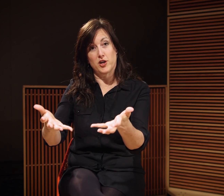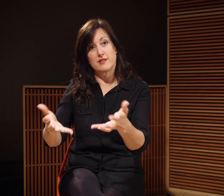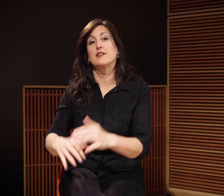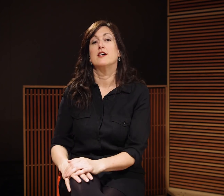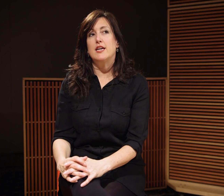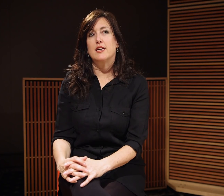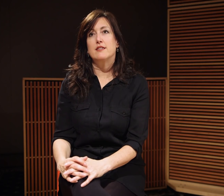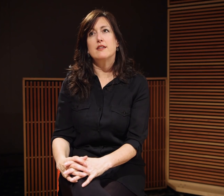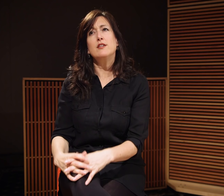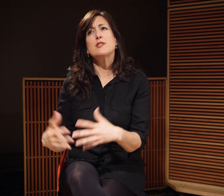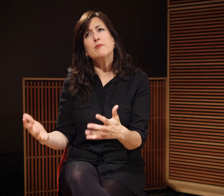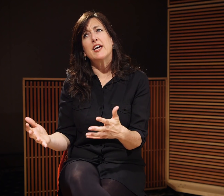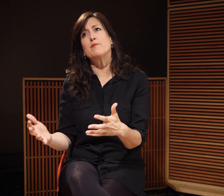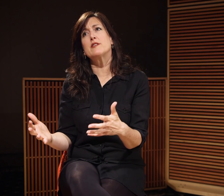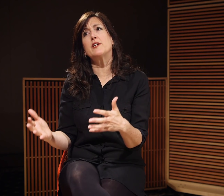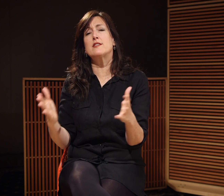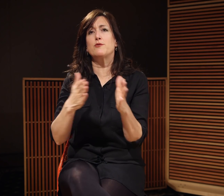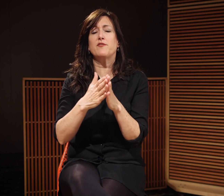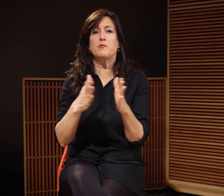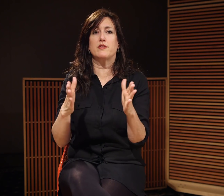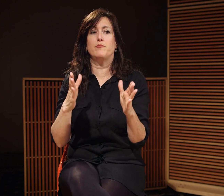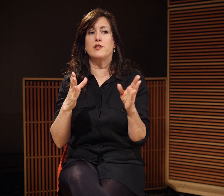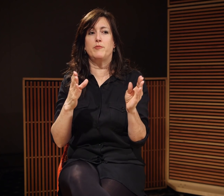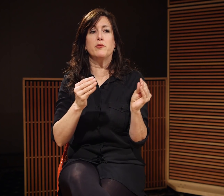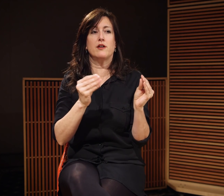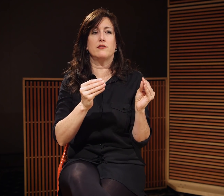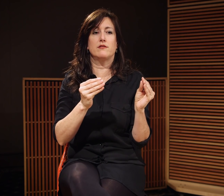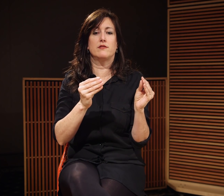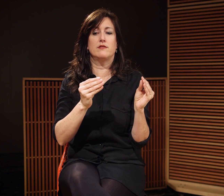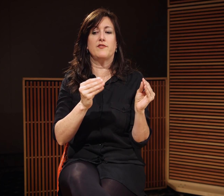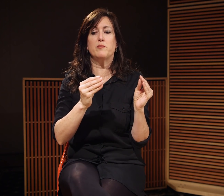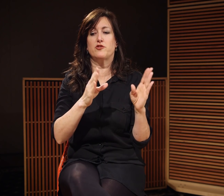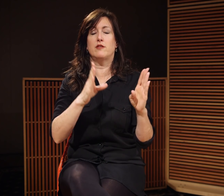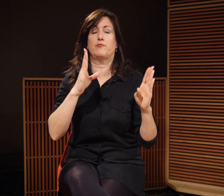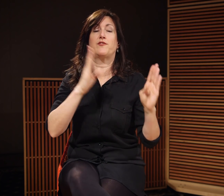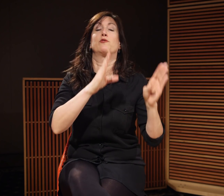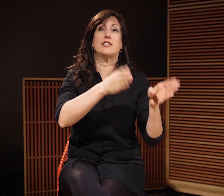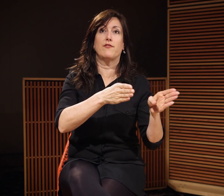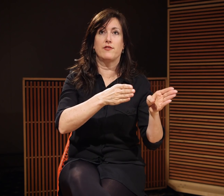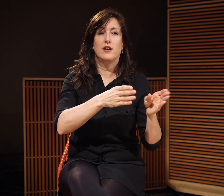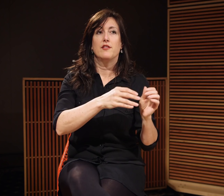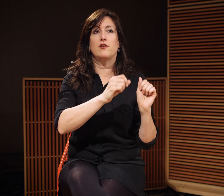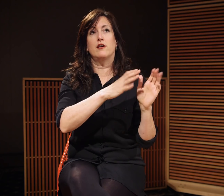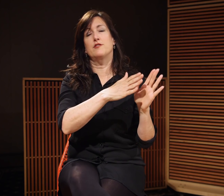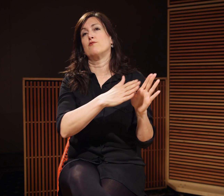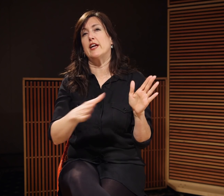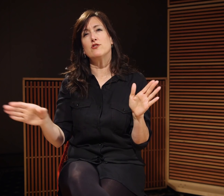And you know, sometimes, because deaf people just aren't profoundly deaf. There's a range